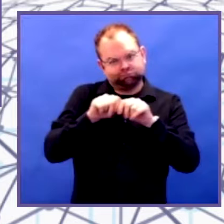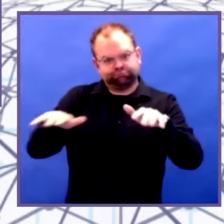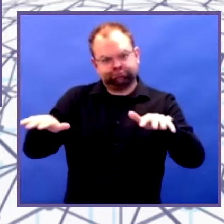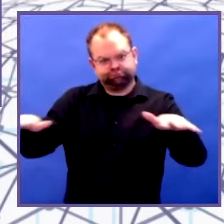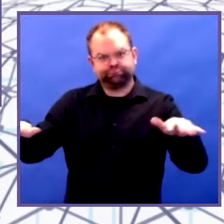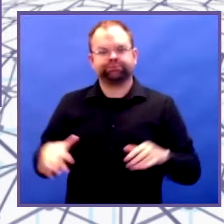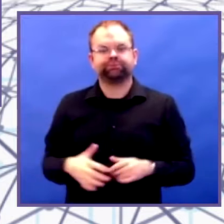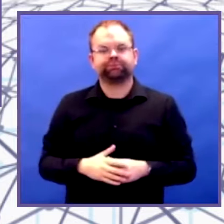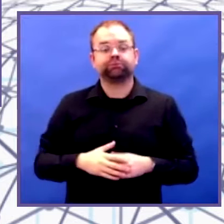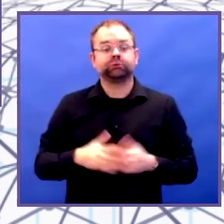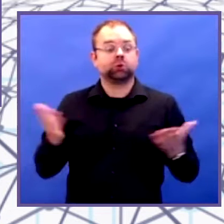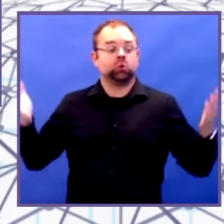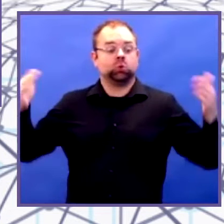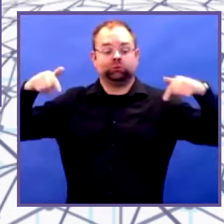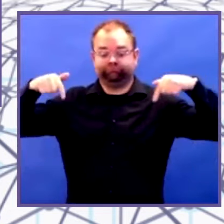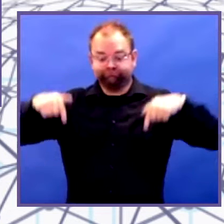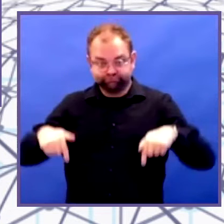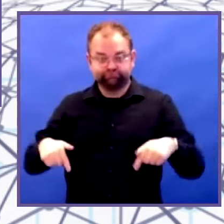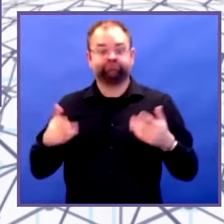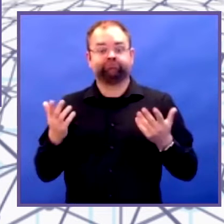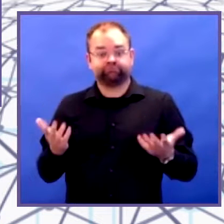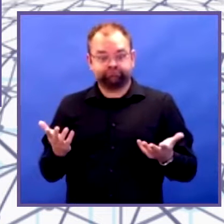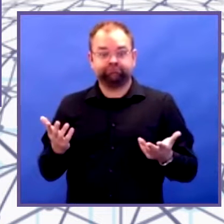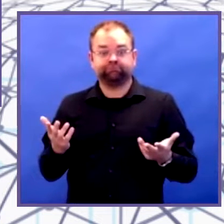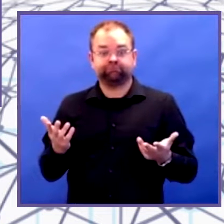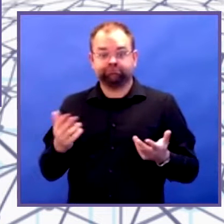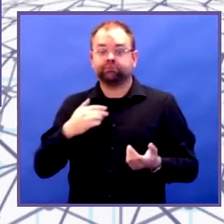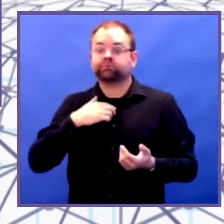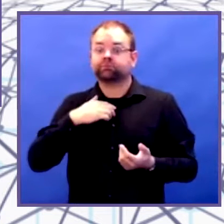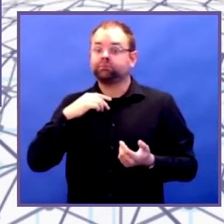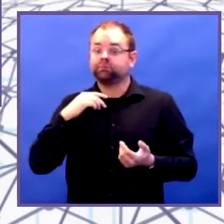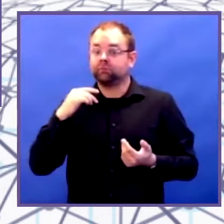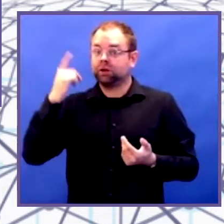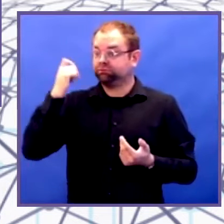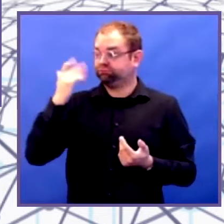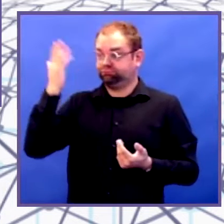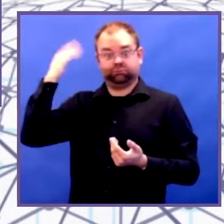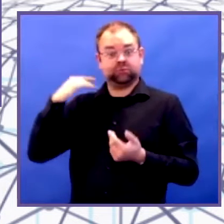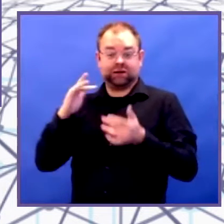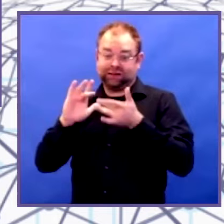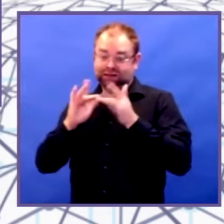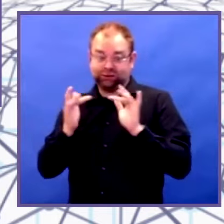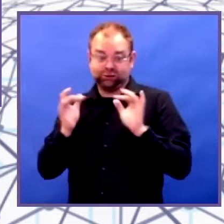to the market, but it's also being used to improve the efficiency of provision, to reduce